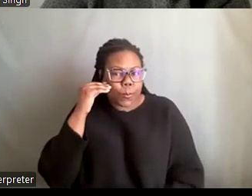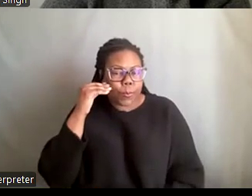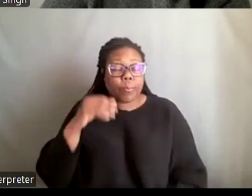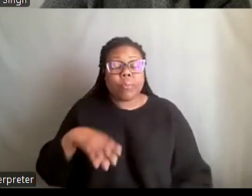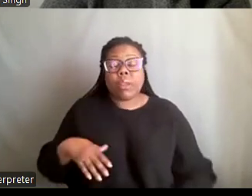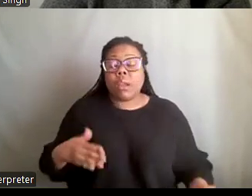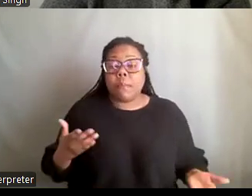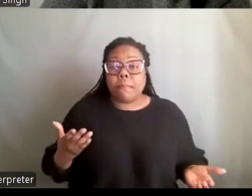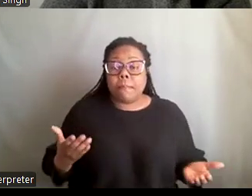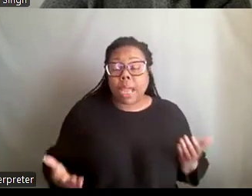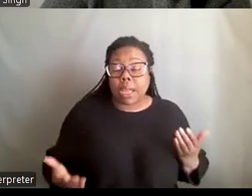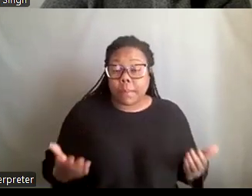home.